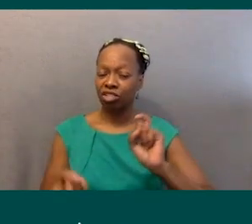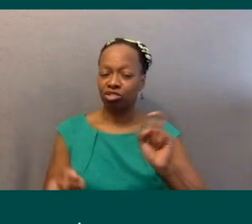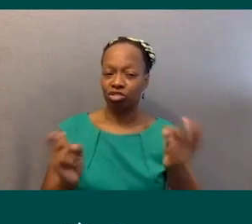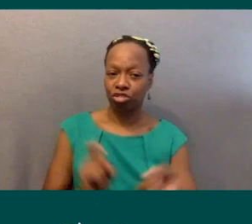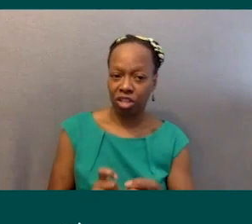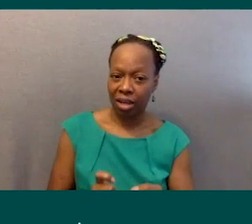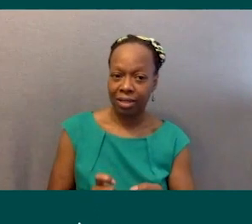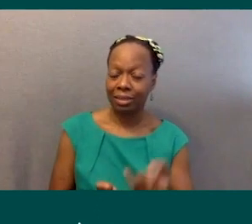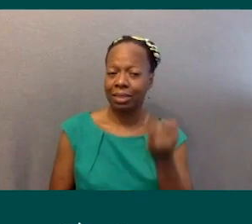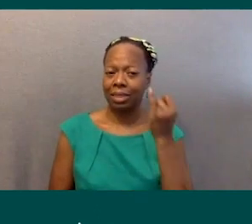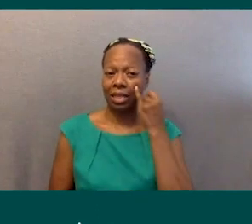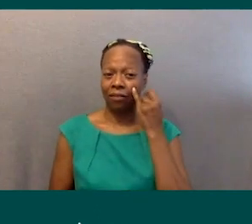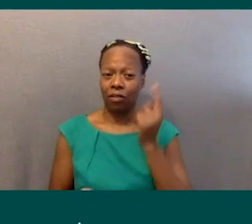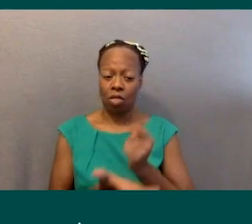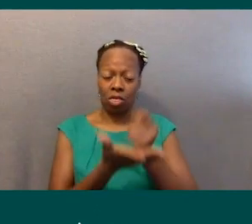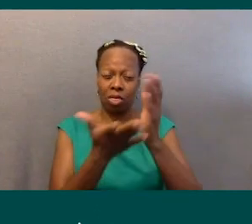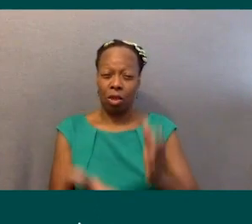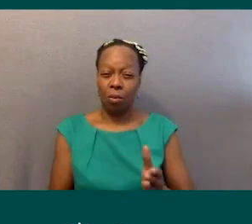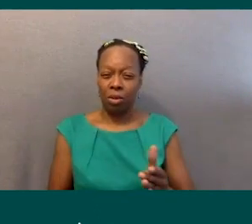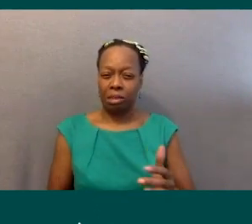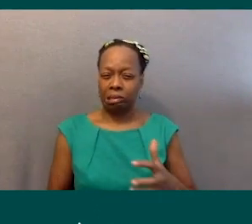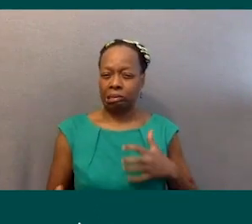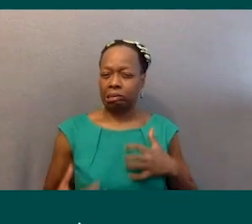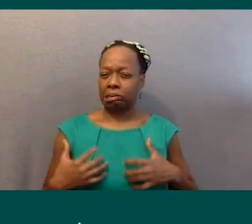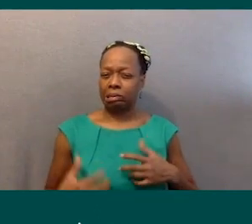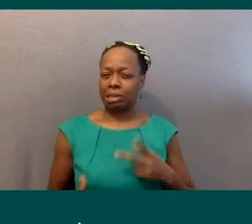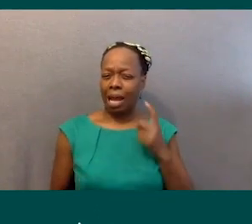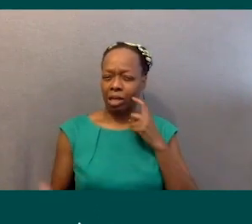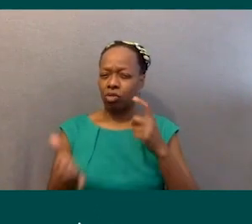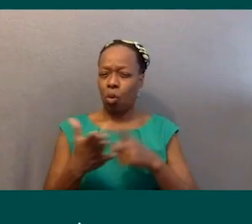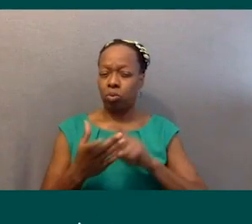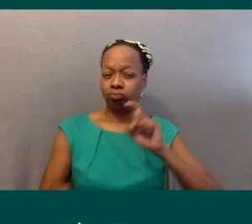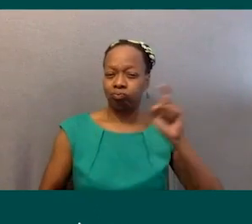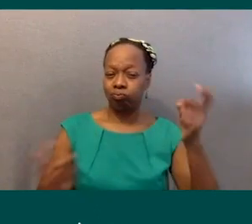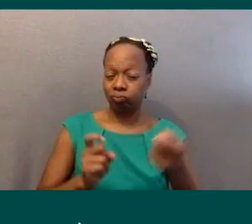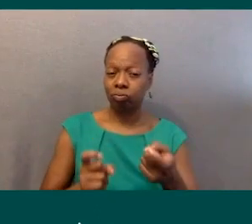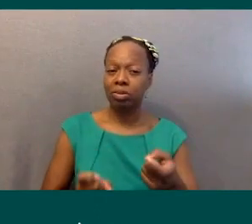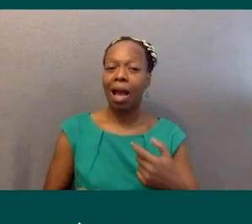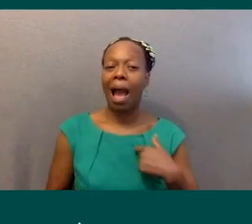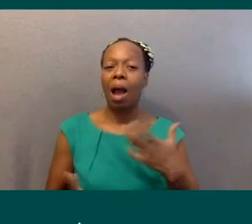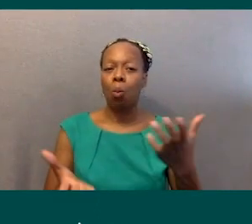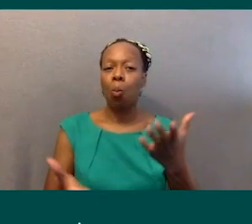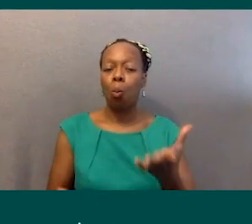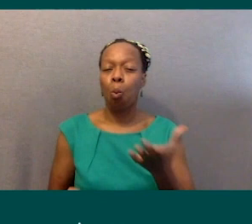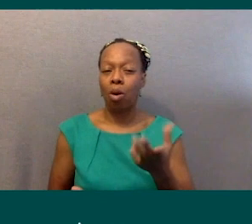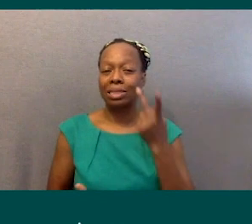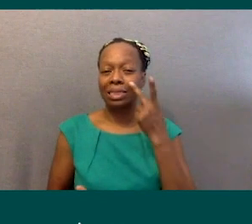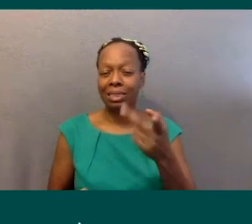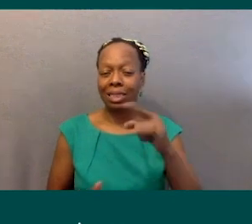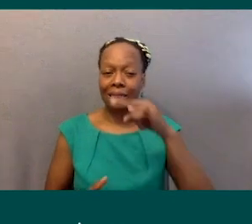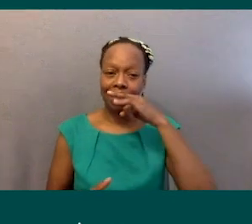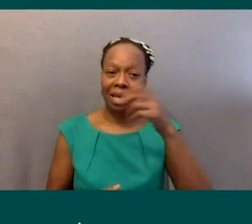I'd like to see that child back sooner for an evaluation. And this, I think is another question